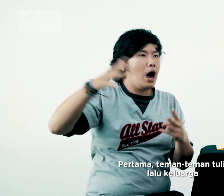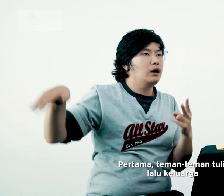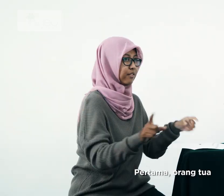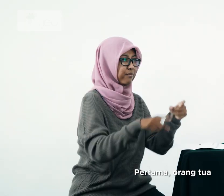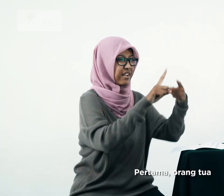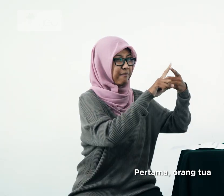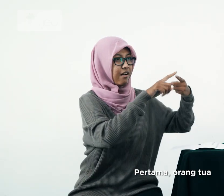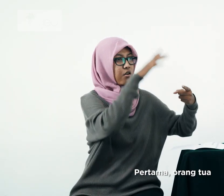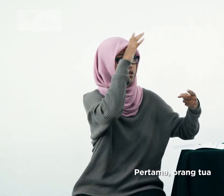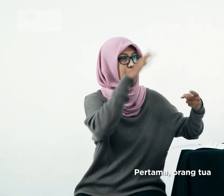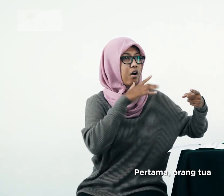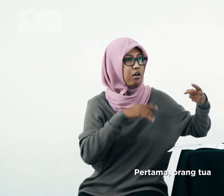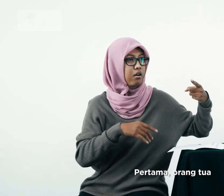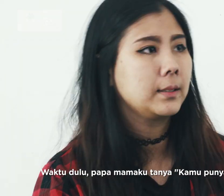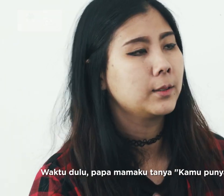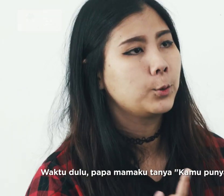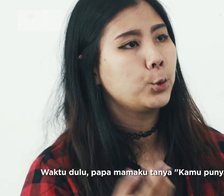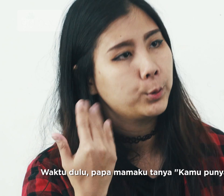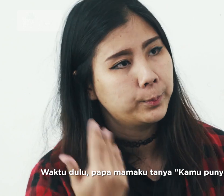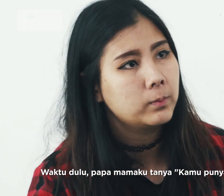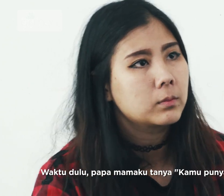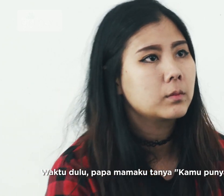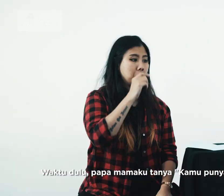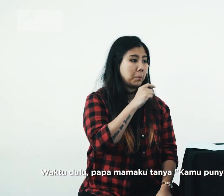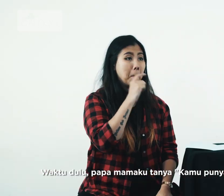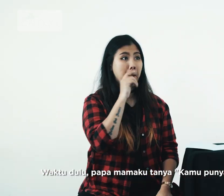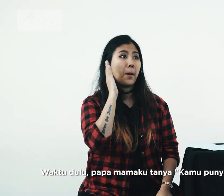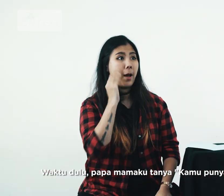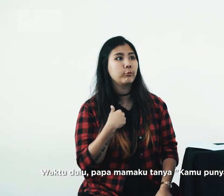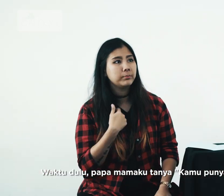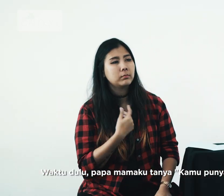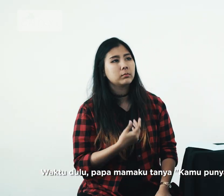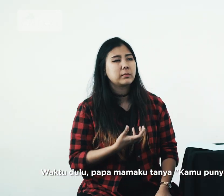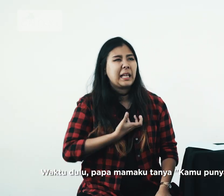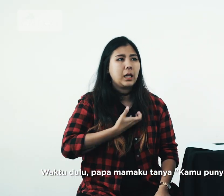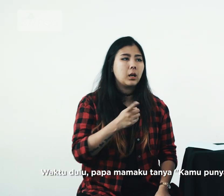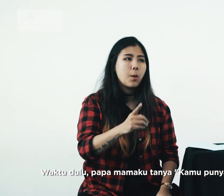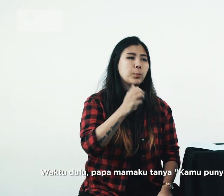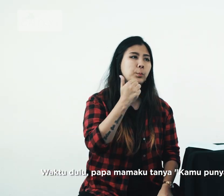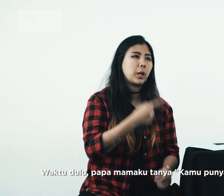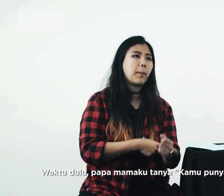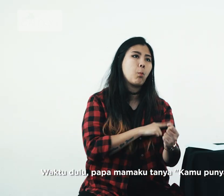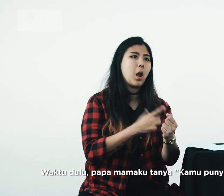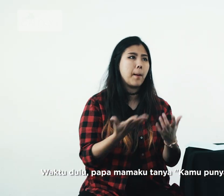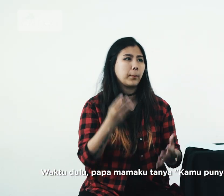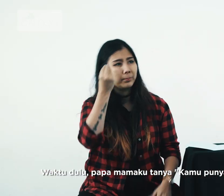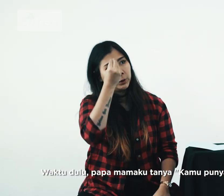First, parents. Back then, my parents asked me what skill I had.